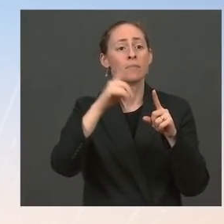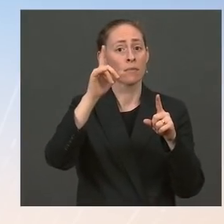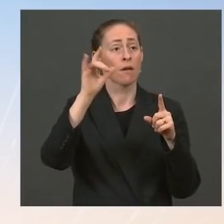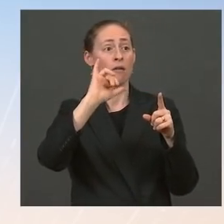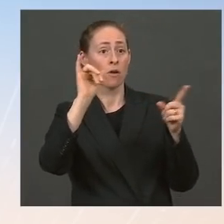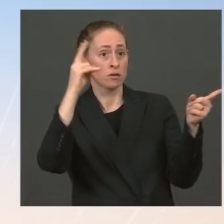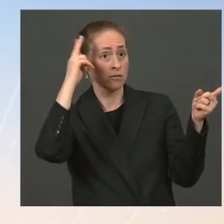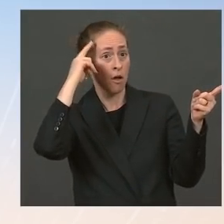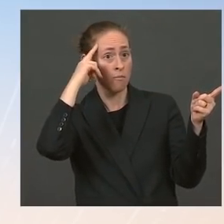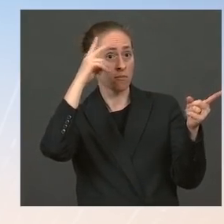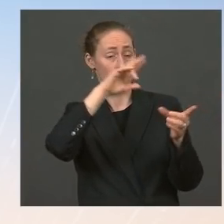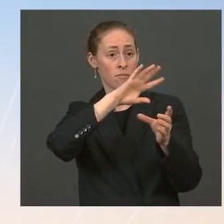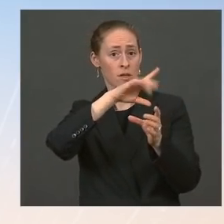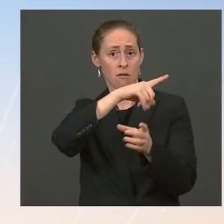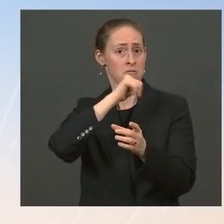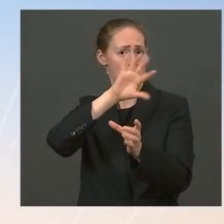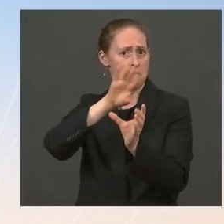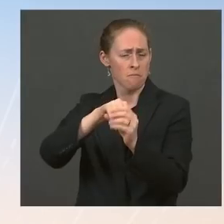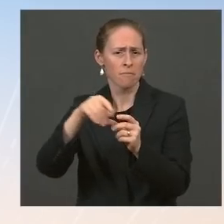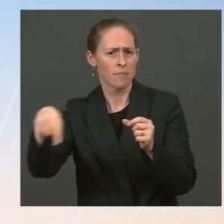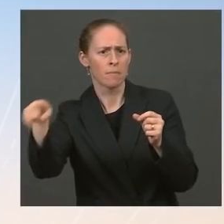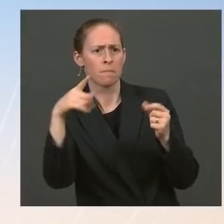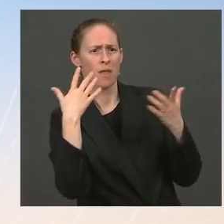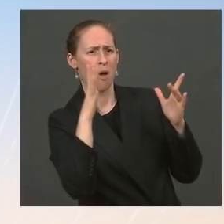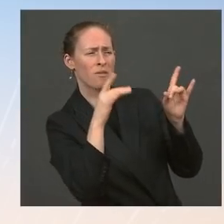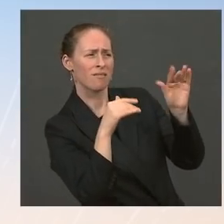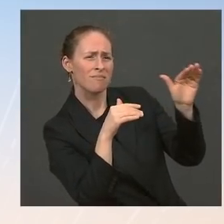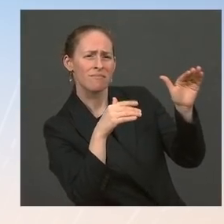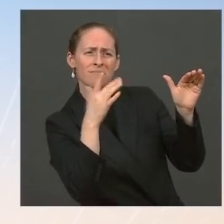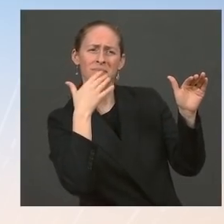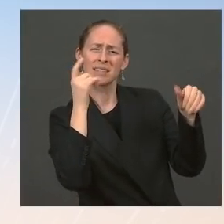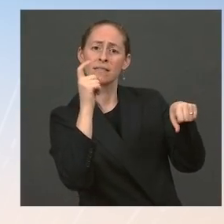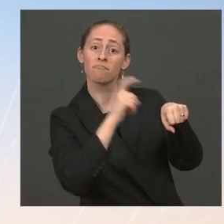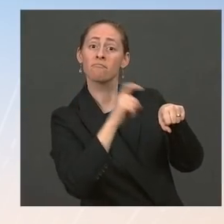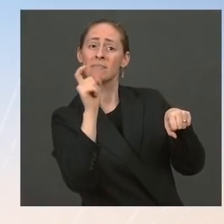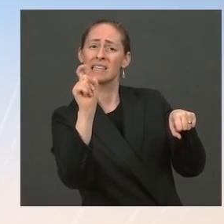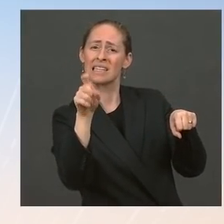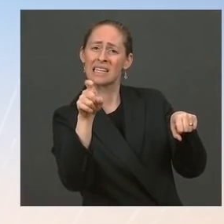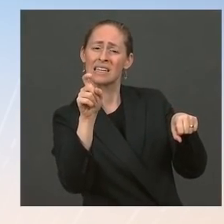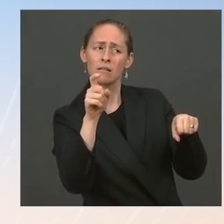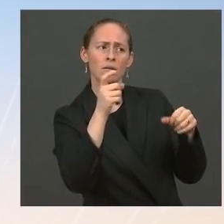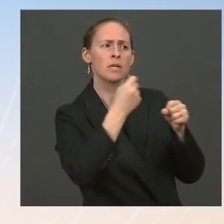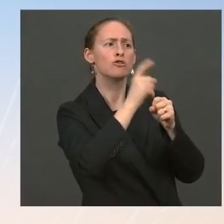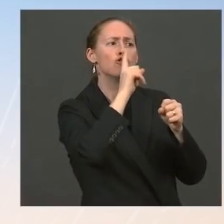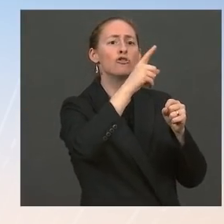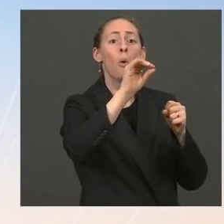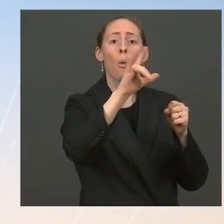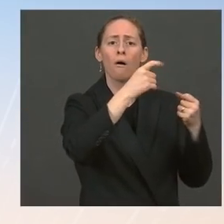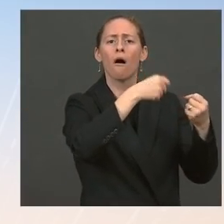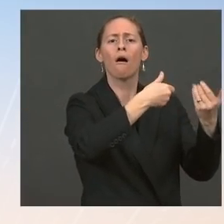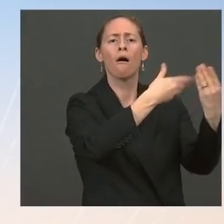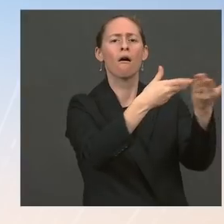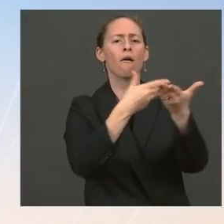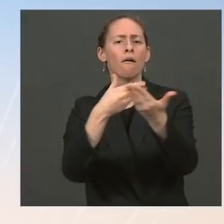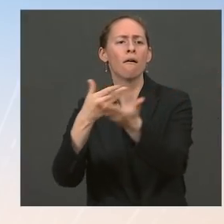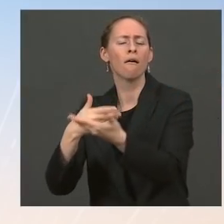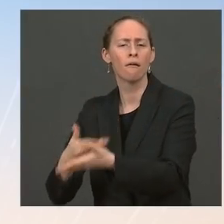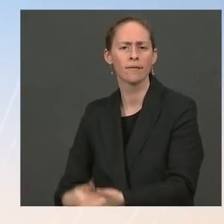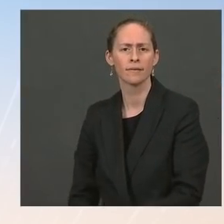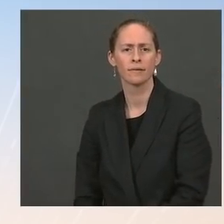the need to ensure that there is available supply out there on the market. I think the reason why I led by talking about the FTC letter